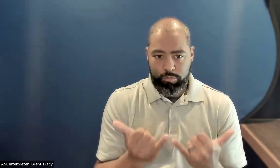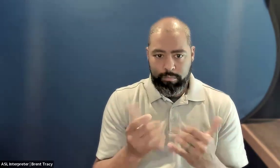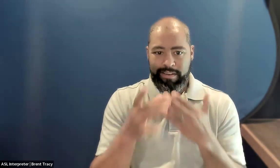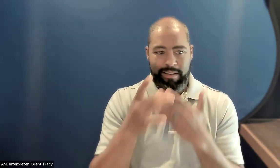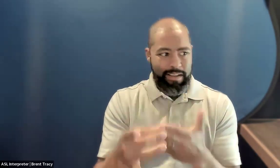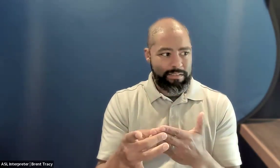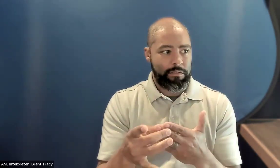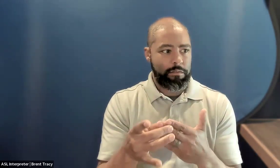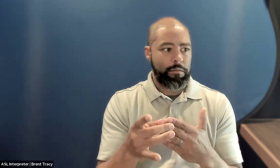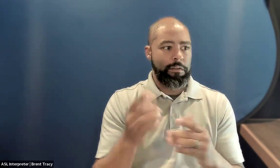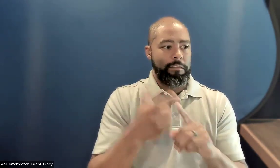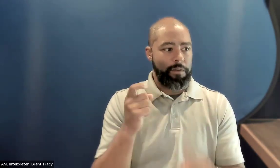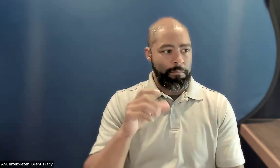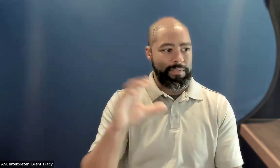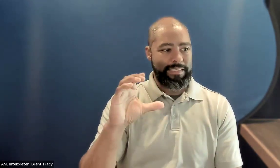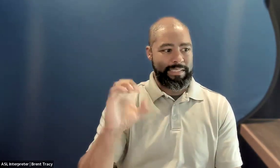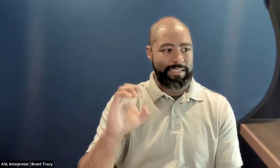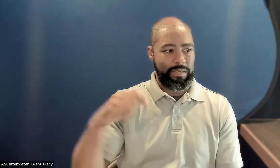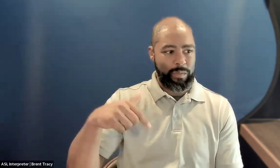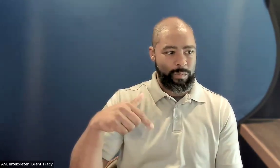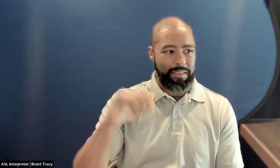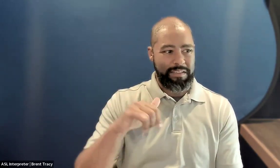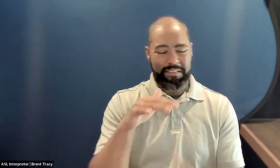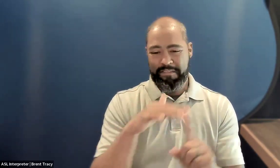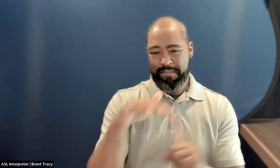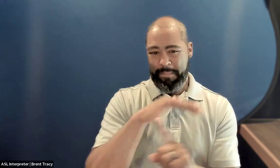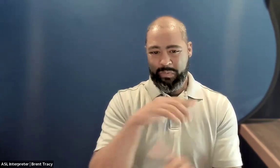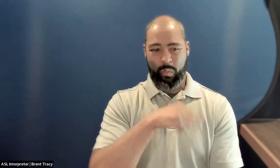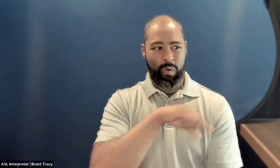The CEQ now mandates that all federal NEPA reviews consider